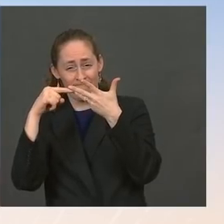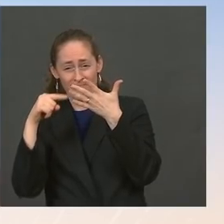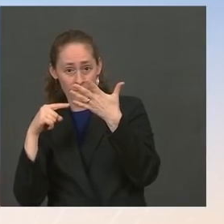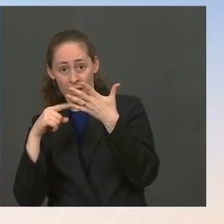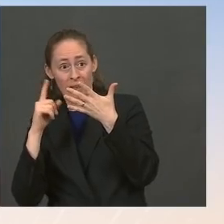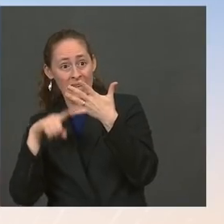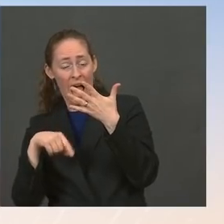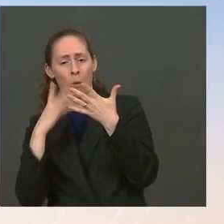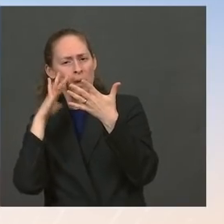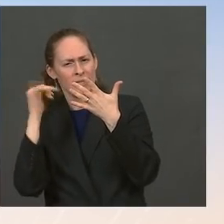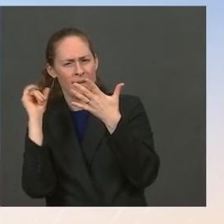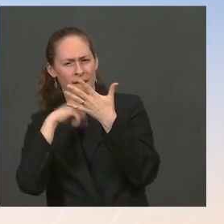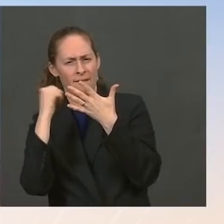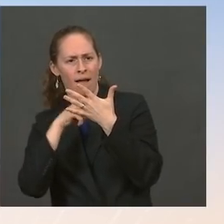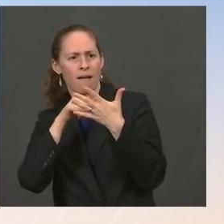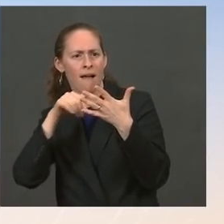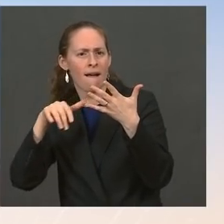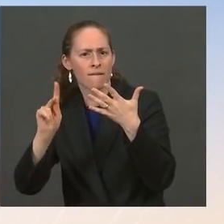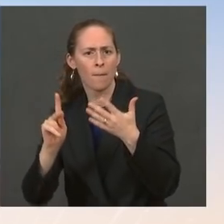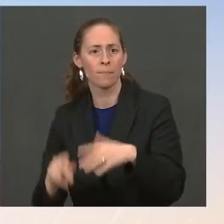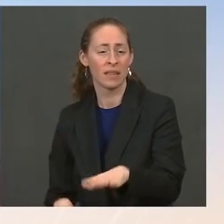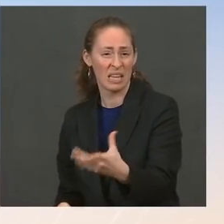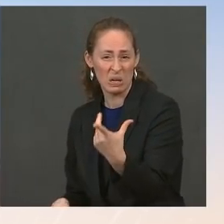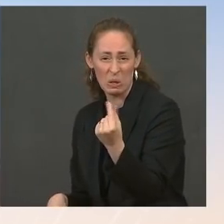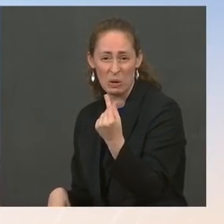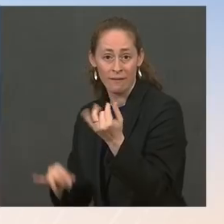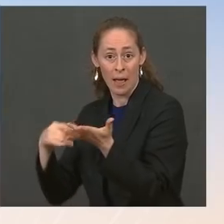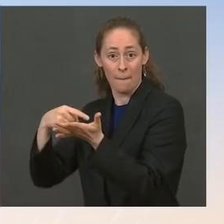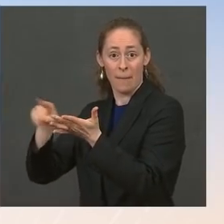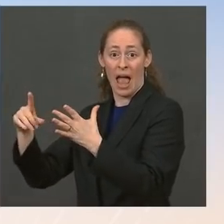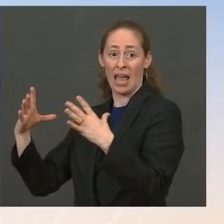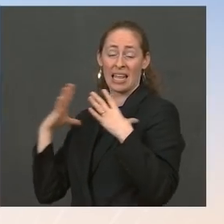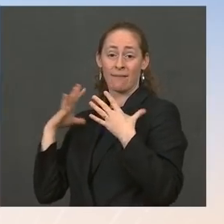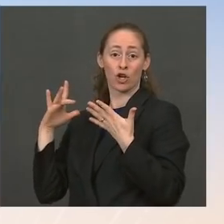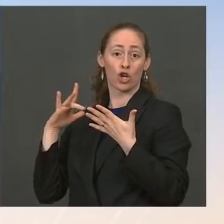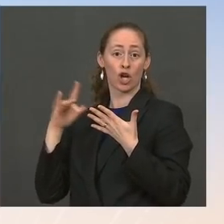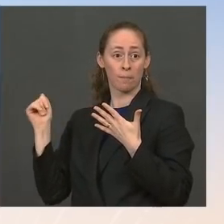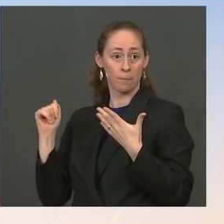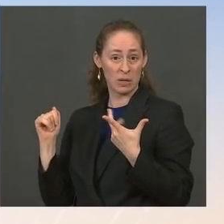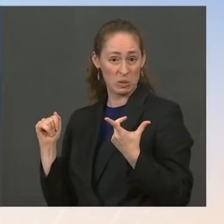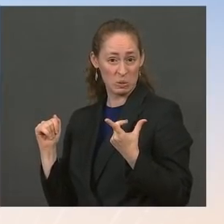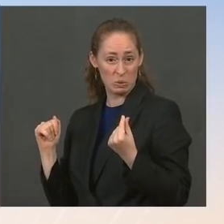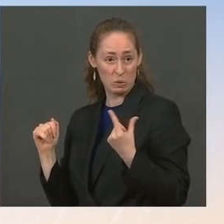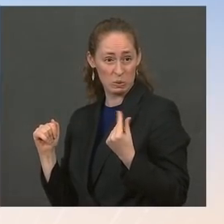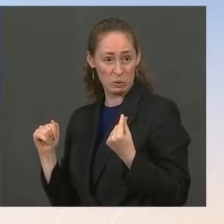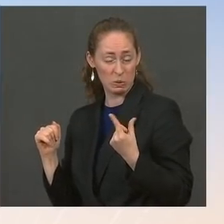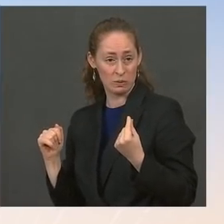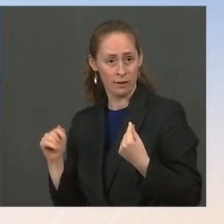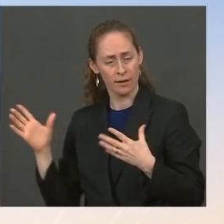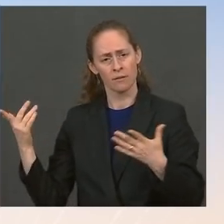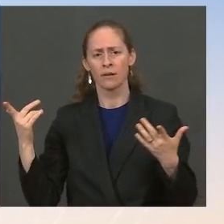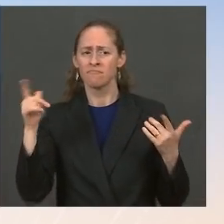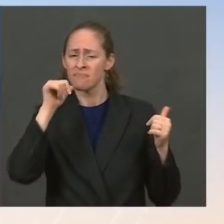if paid leave does get dropped from the Build Back Better Bill? Ms. Psaki: He'll continue to fight to make it law. The Press: And just a logistical question.